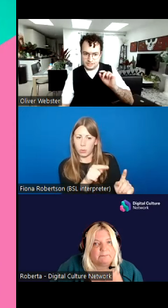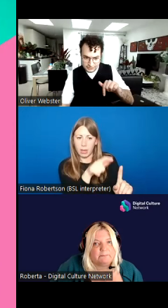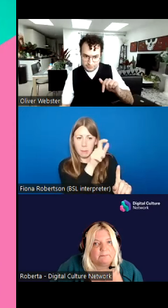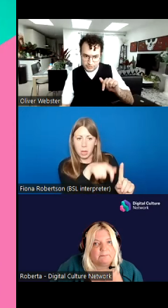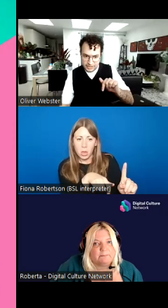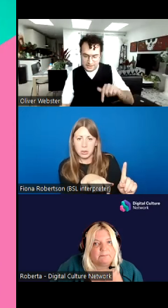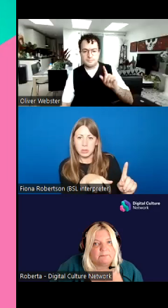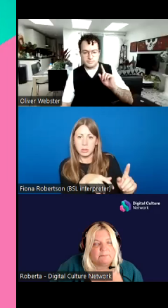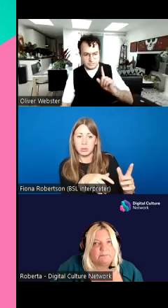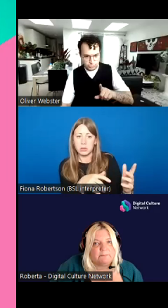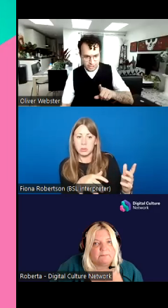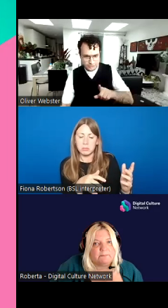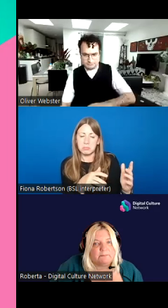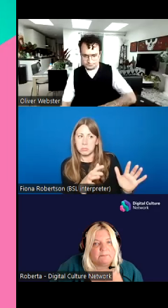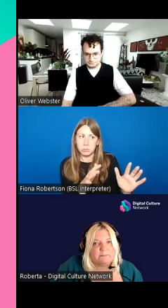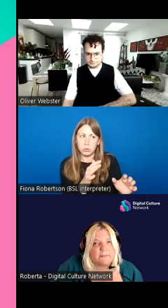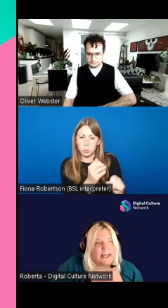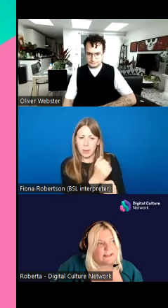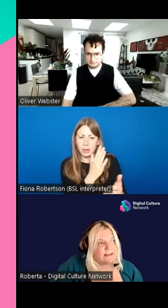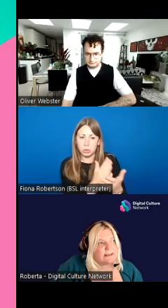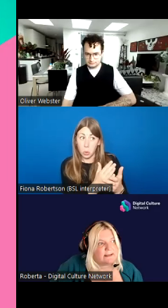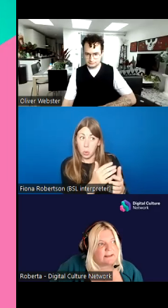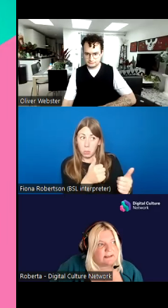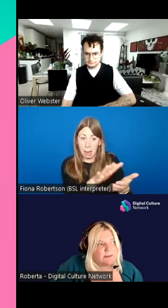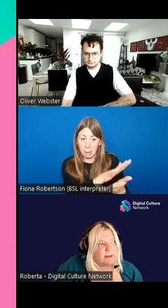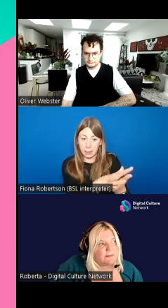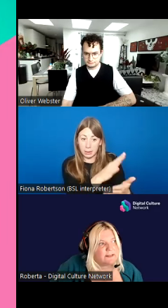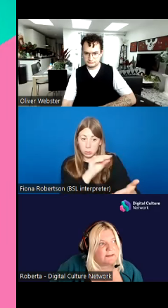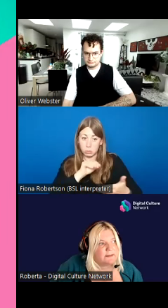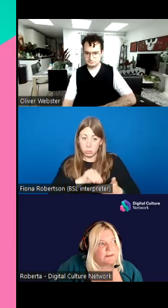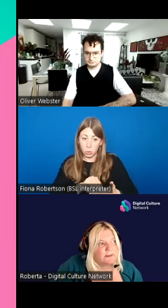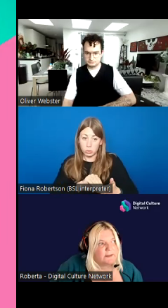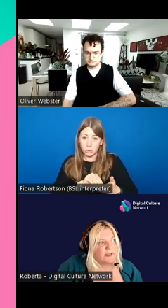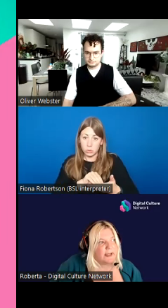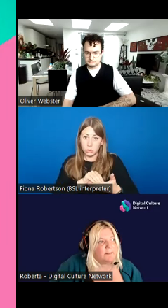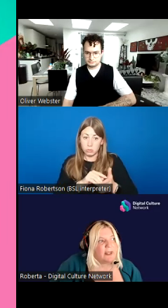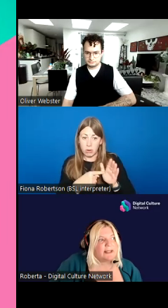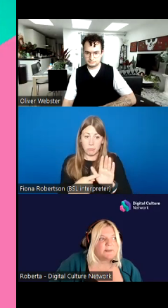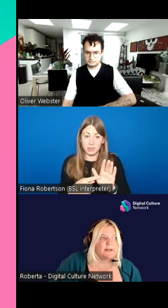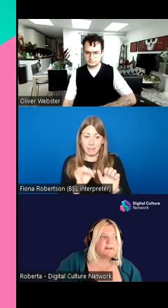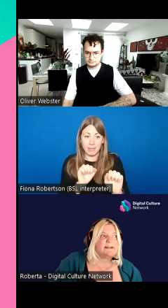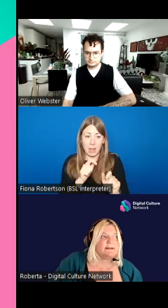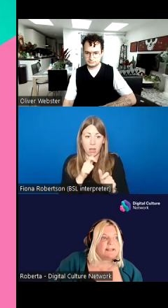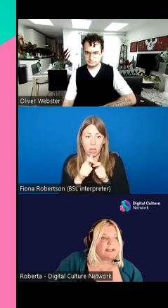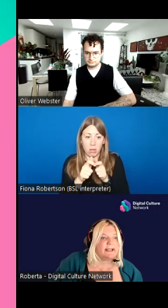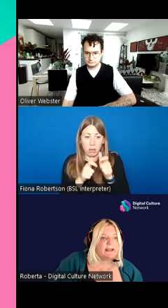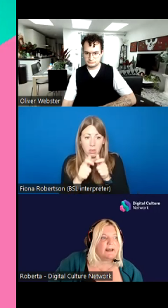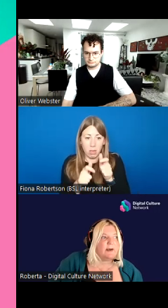Yes, you can put it in, but double check. Yes, that's a great answer. Someone else is asking,